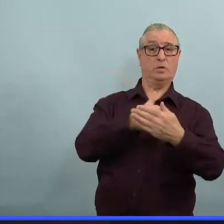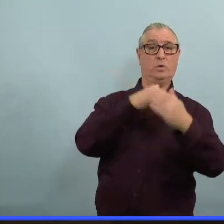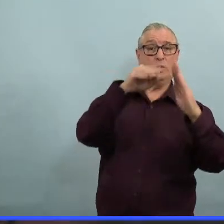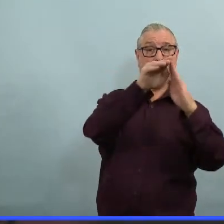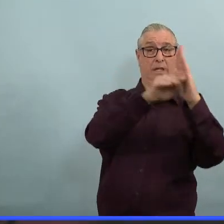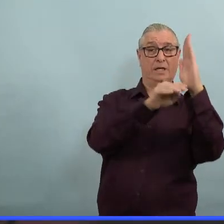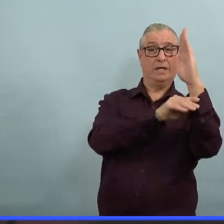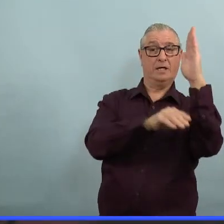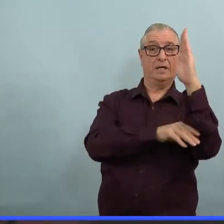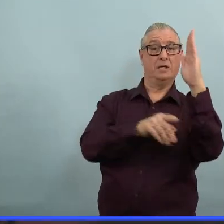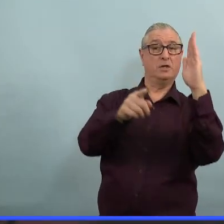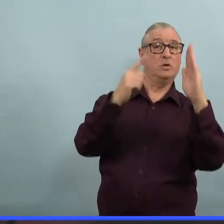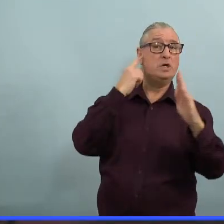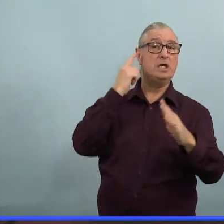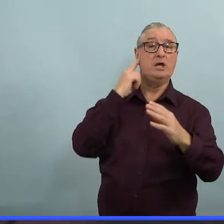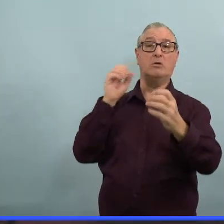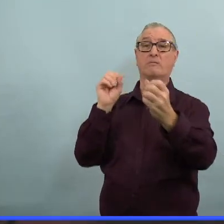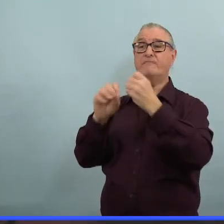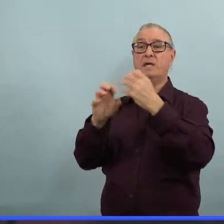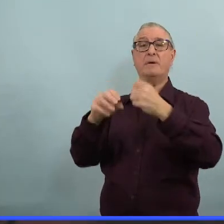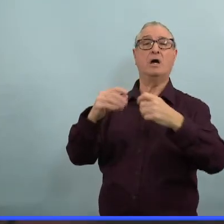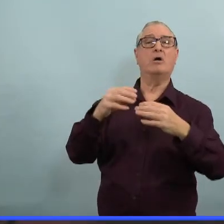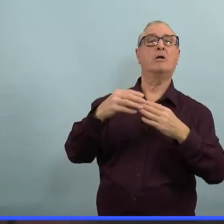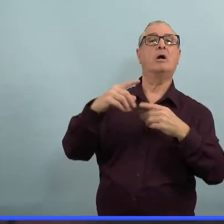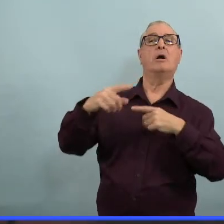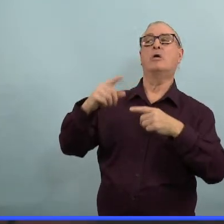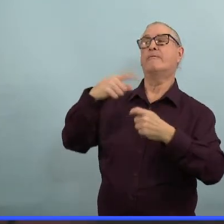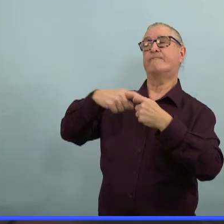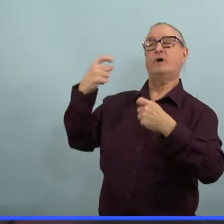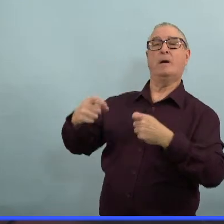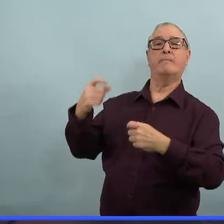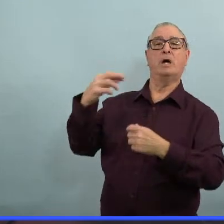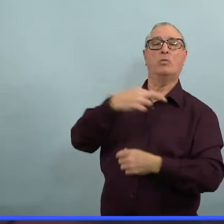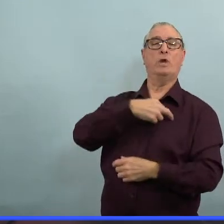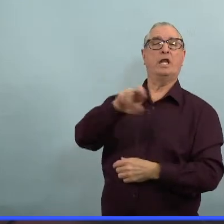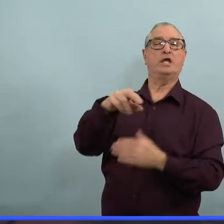yeah so you know with uh with public health again we've when we're loosening